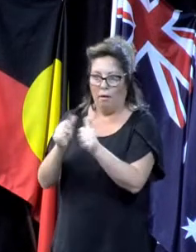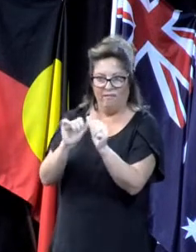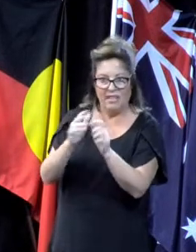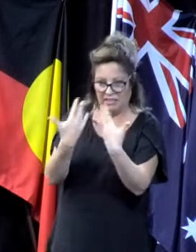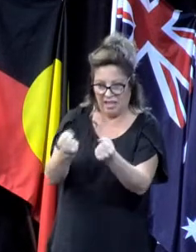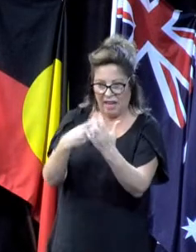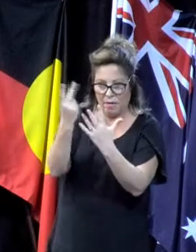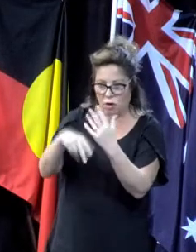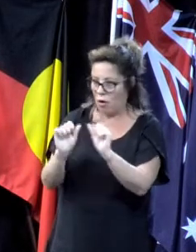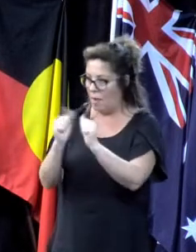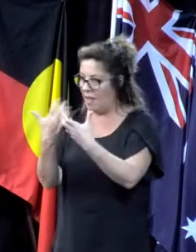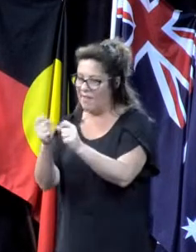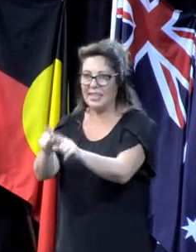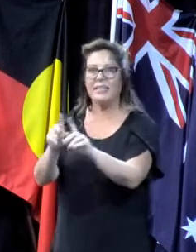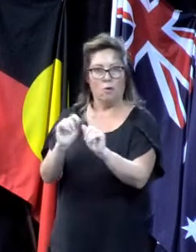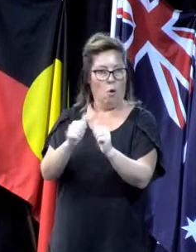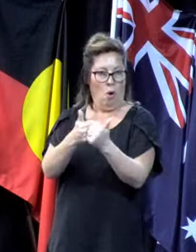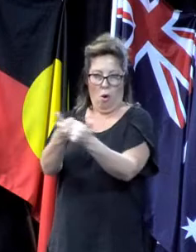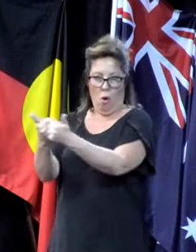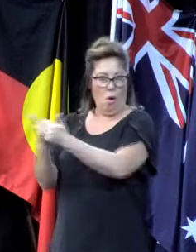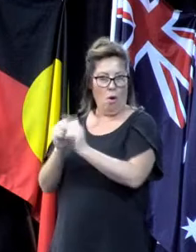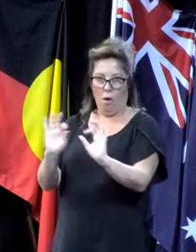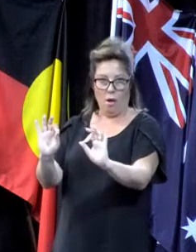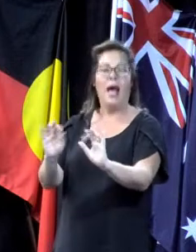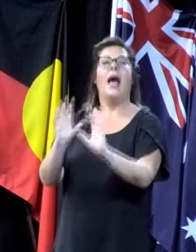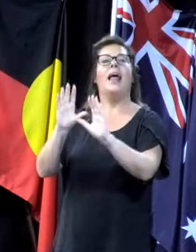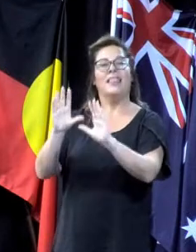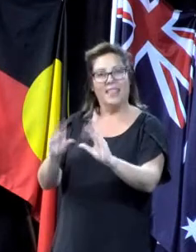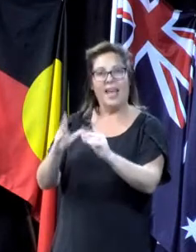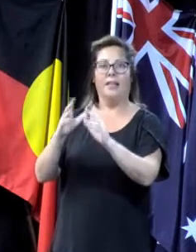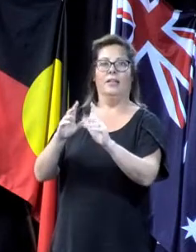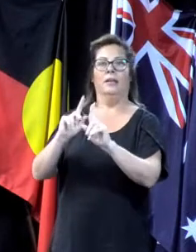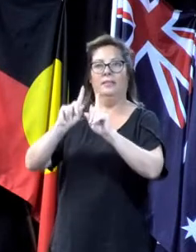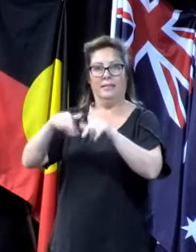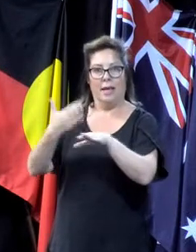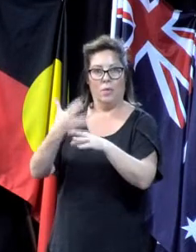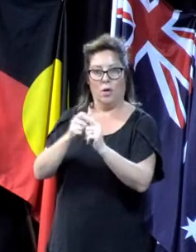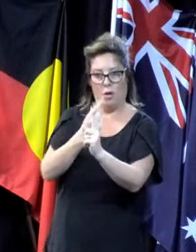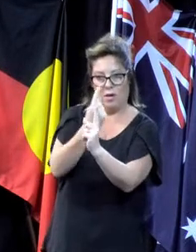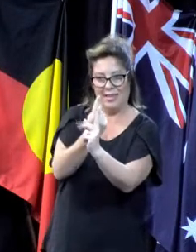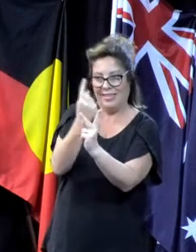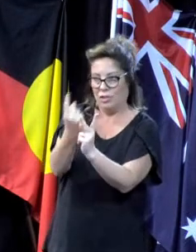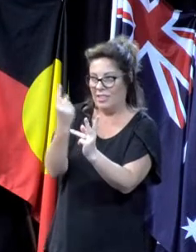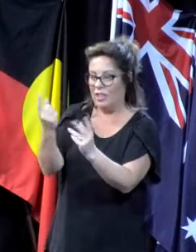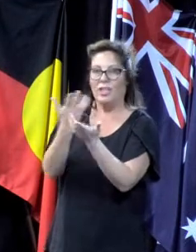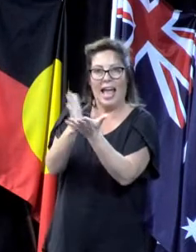So, it's in those very early days of being very considered about how this work is actually going to be achieved authentically,